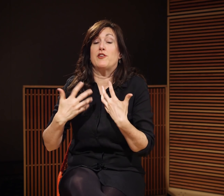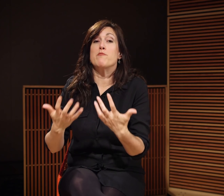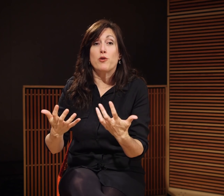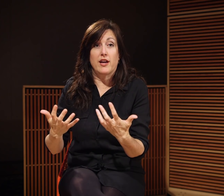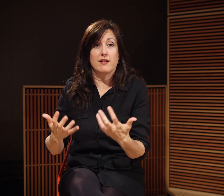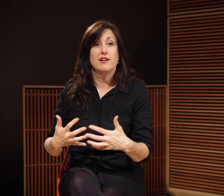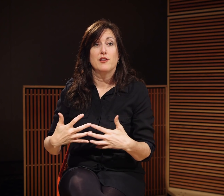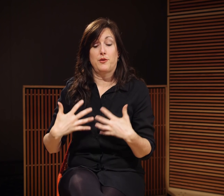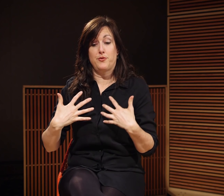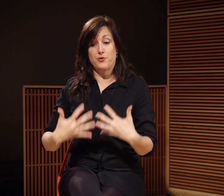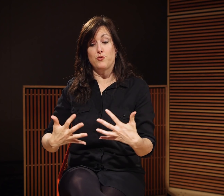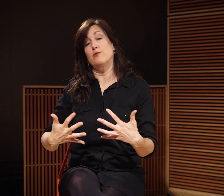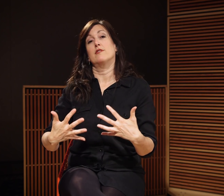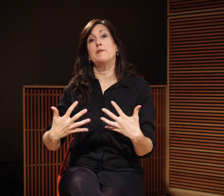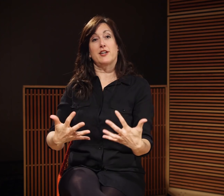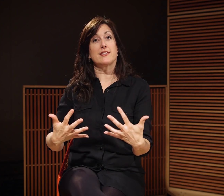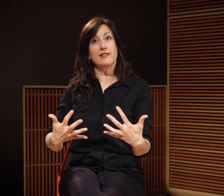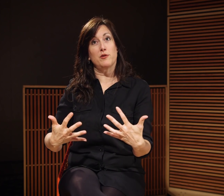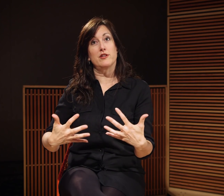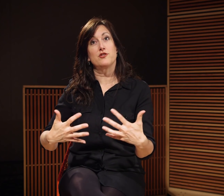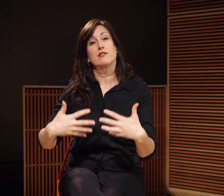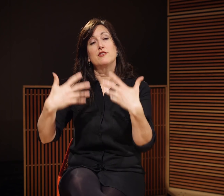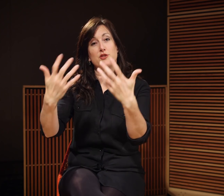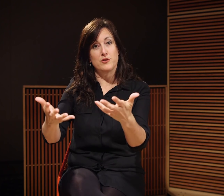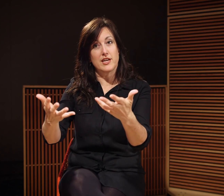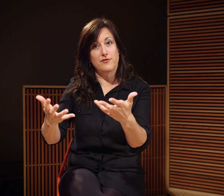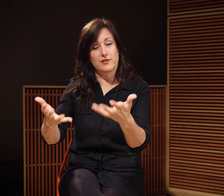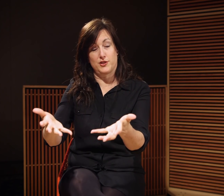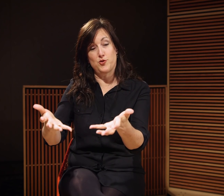or what they're emoting through American Sign Language to the deaf consumers.